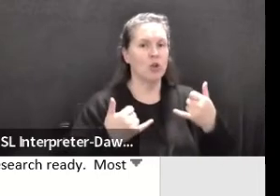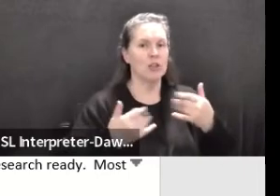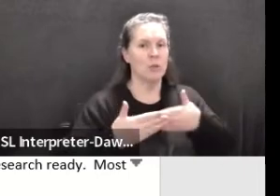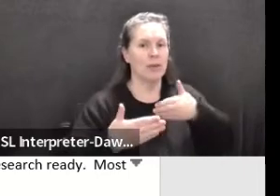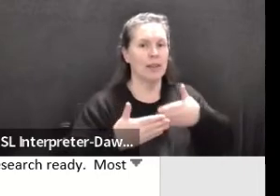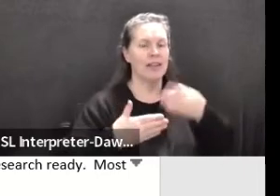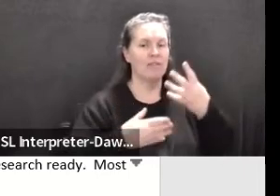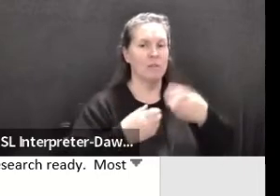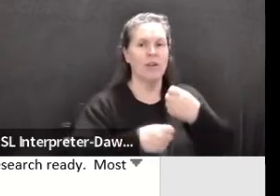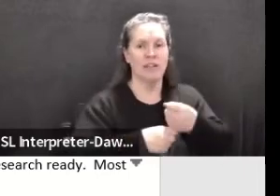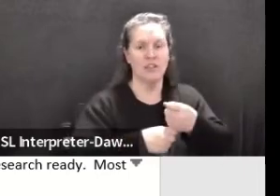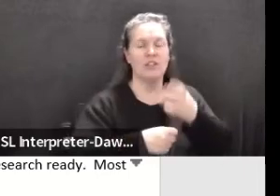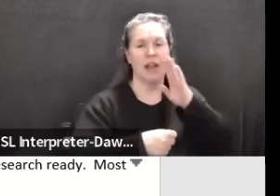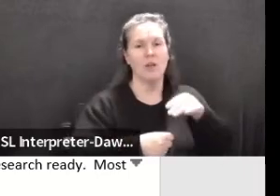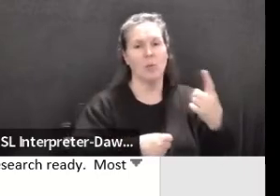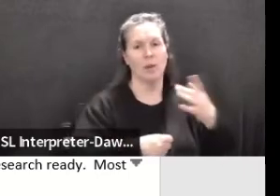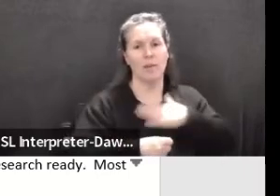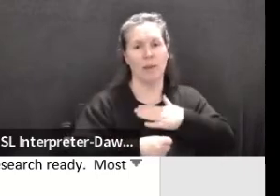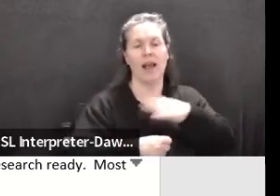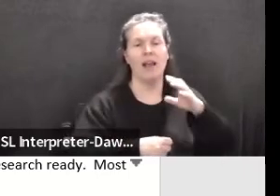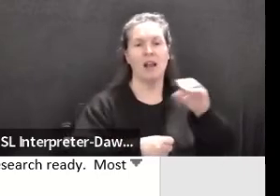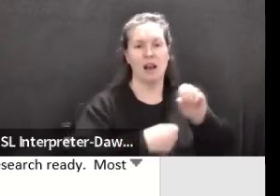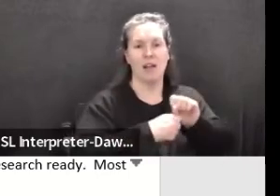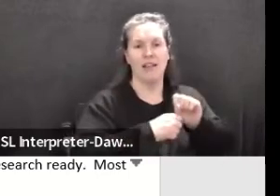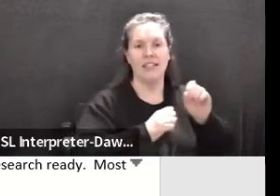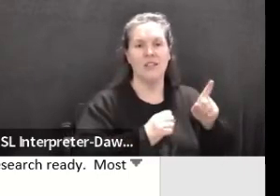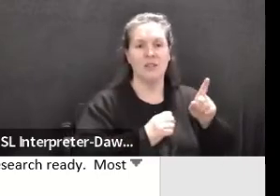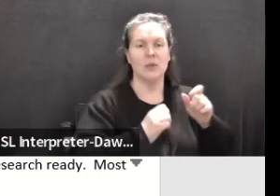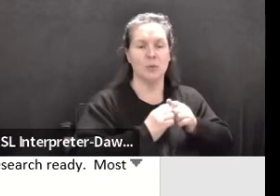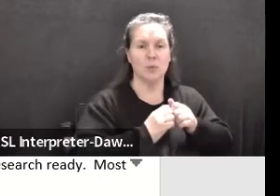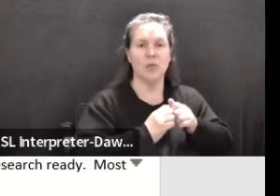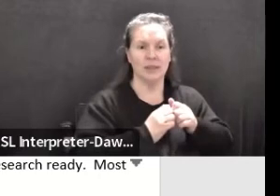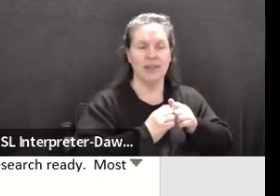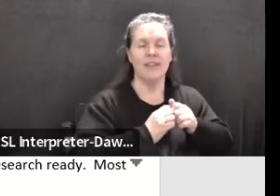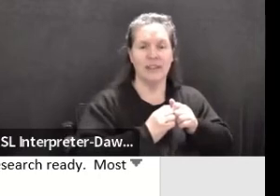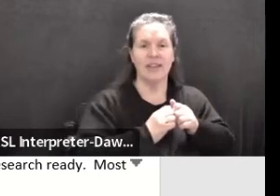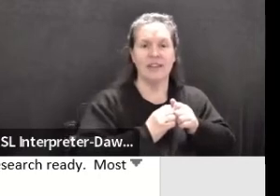I know one of my colleagues with a medical association may speak to this and they had an interesting suggestion